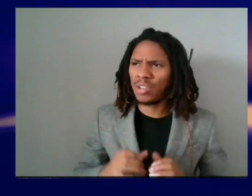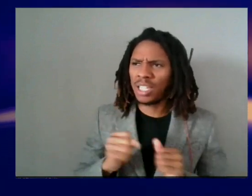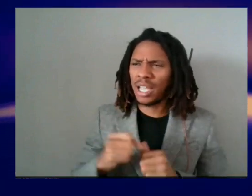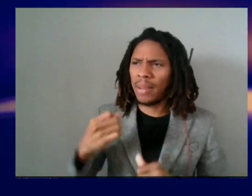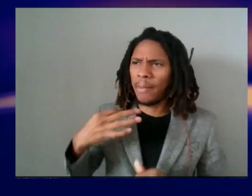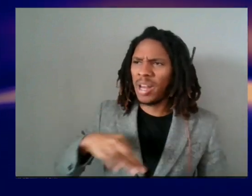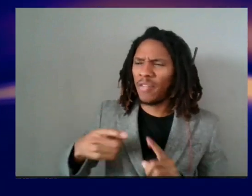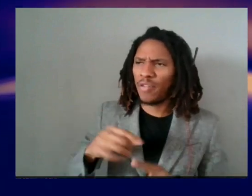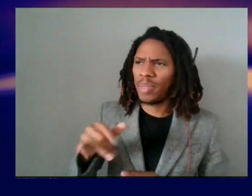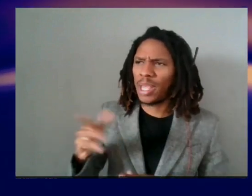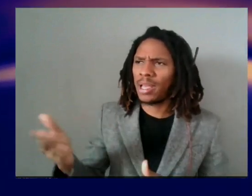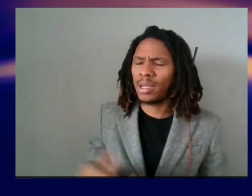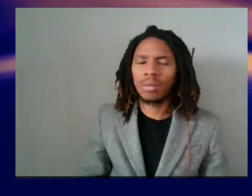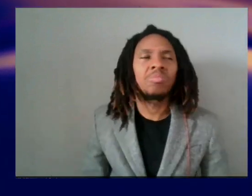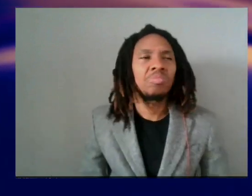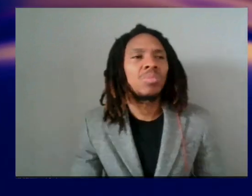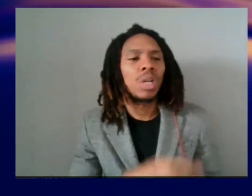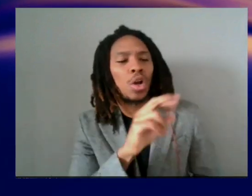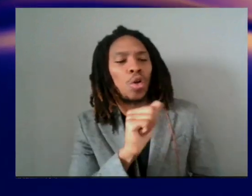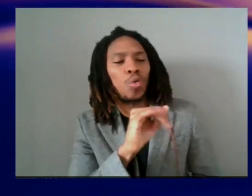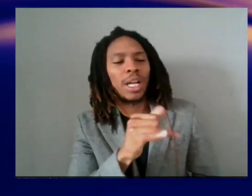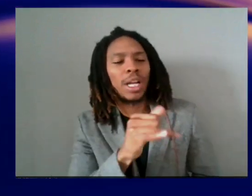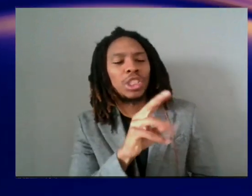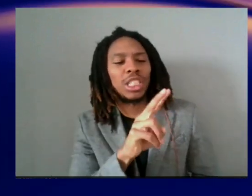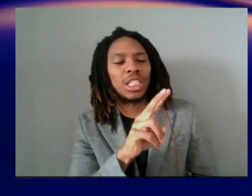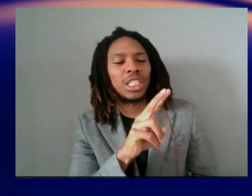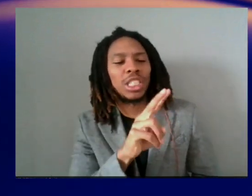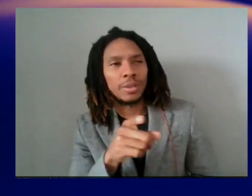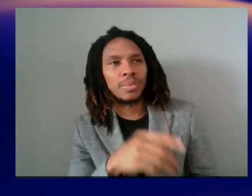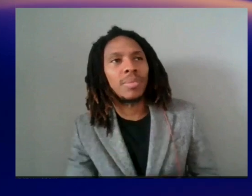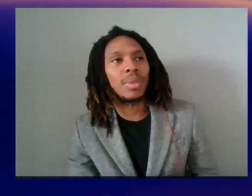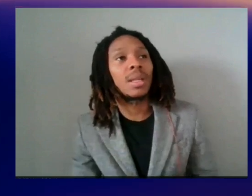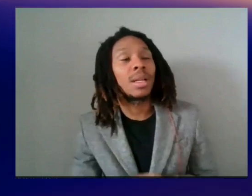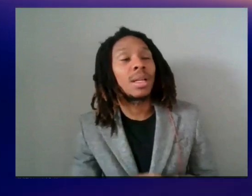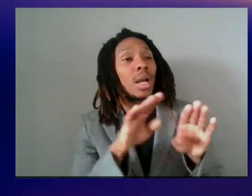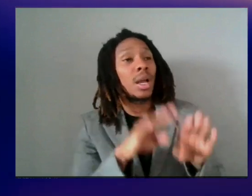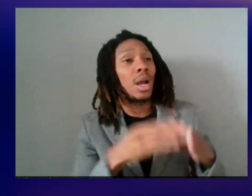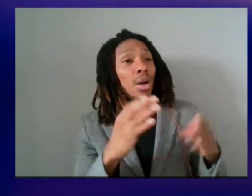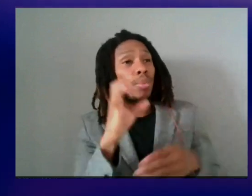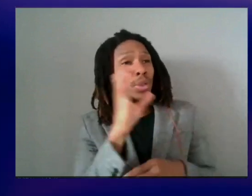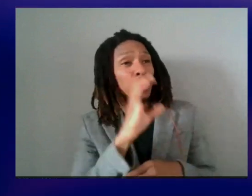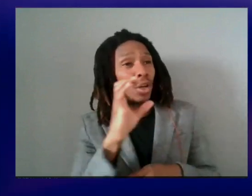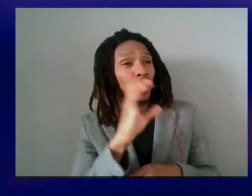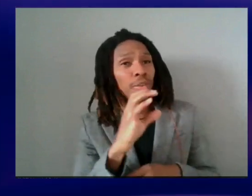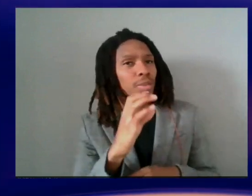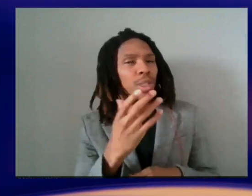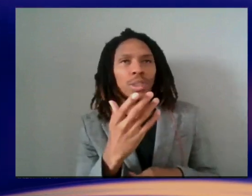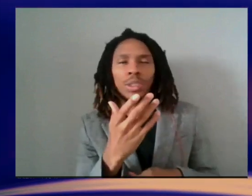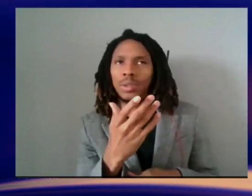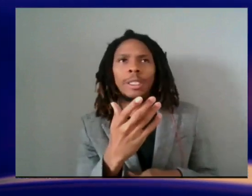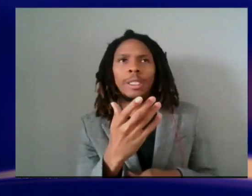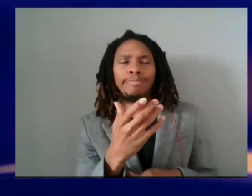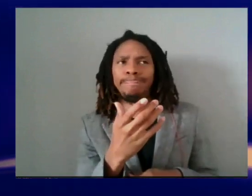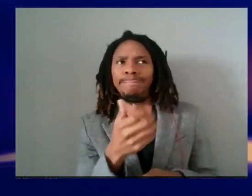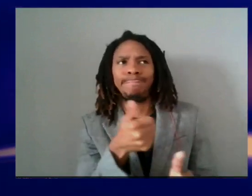Yeah, so OpenSearch as a platform has always been very useful